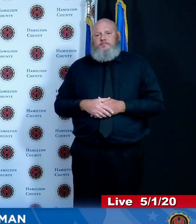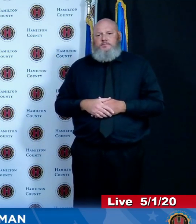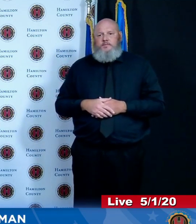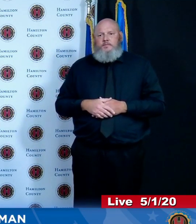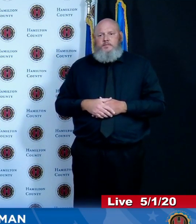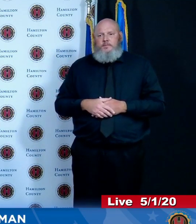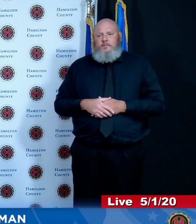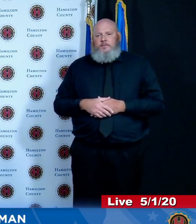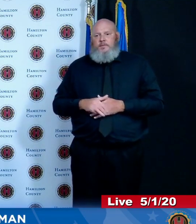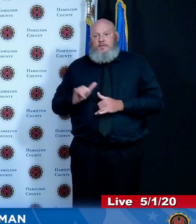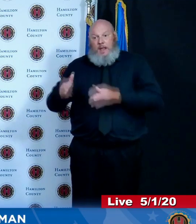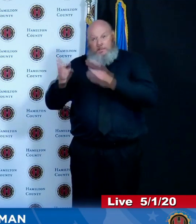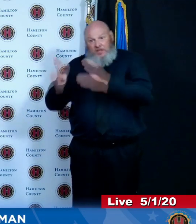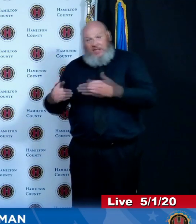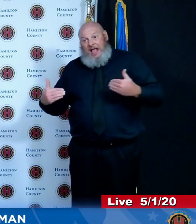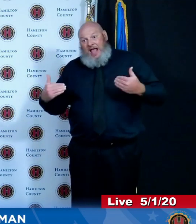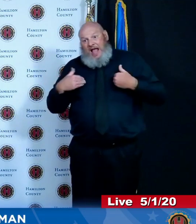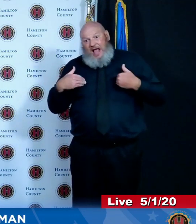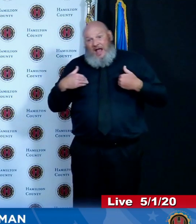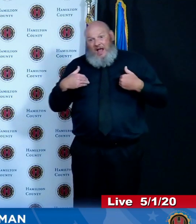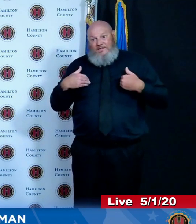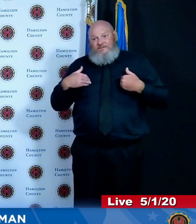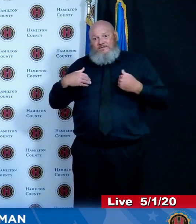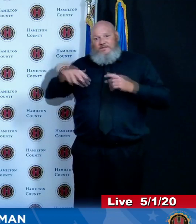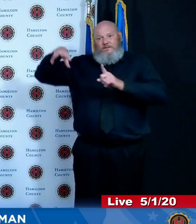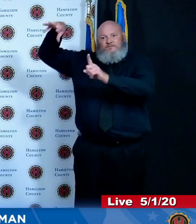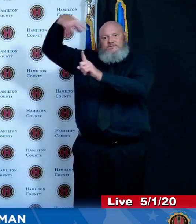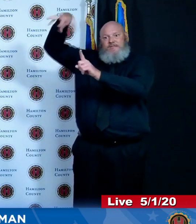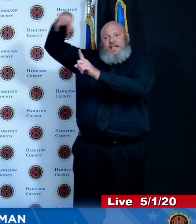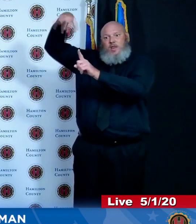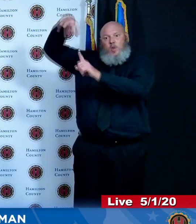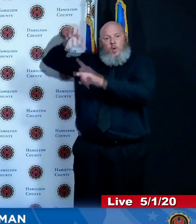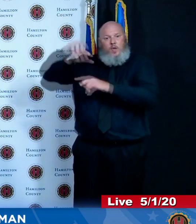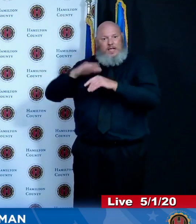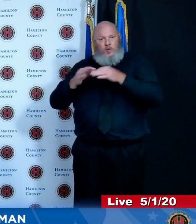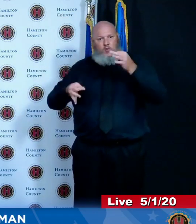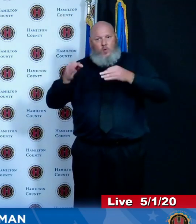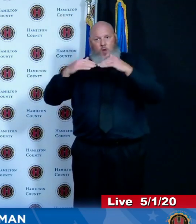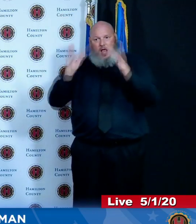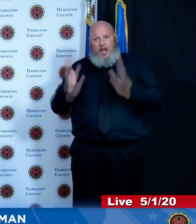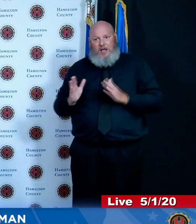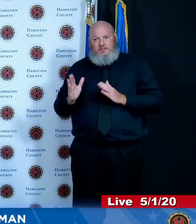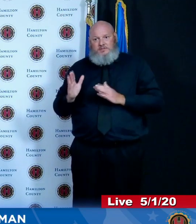understand who would be considered a close contact who was in within six feet